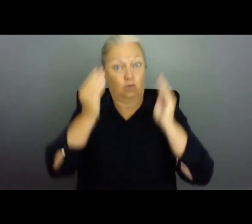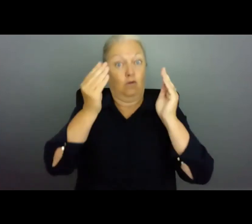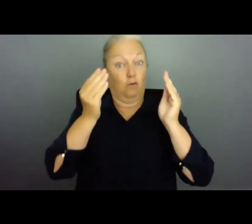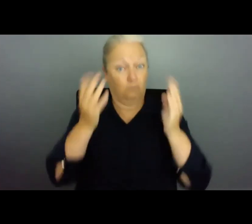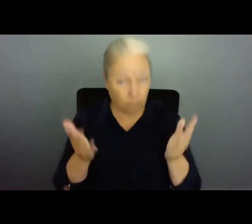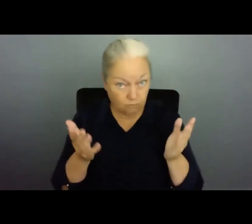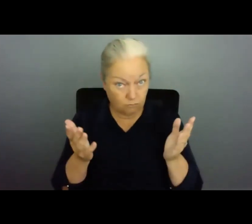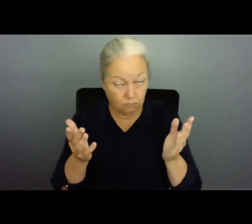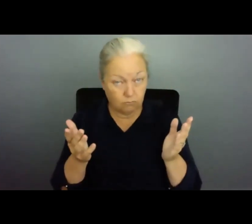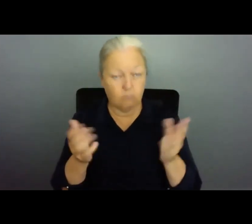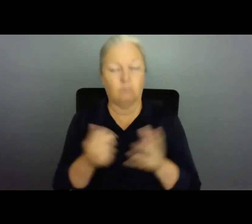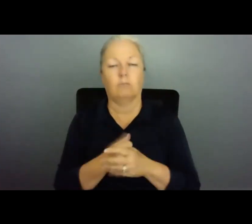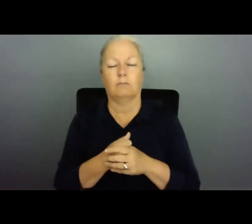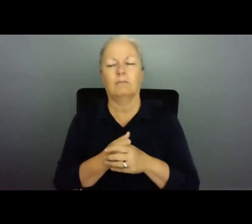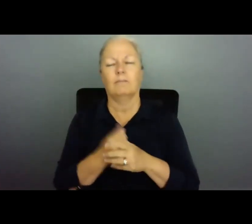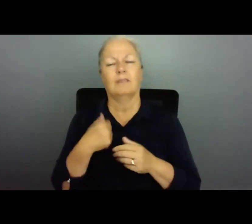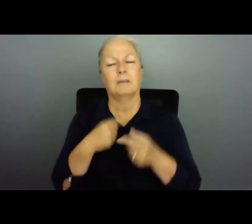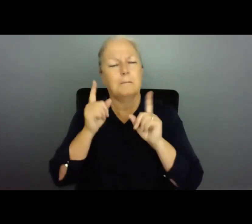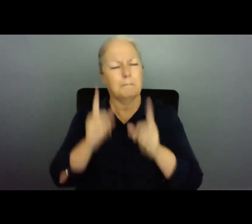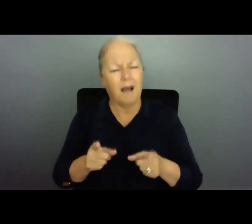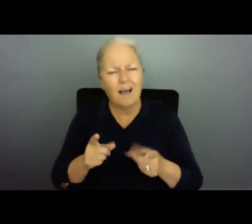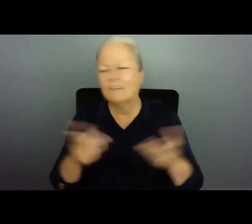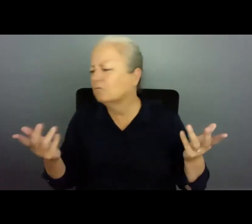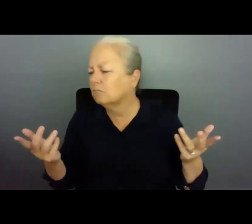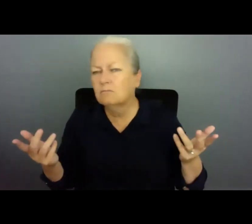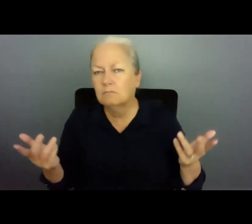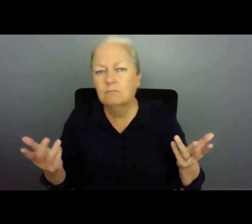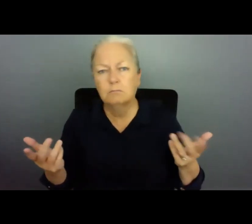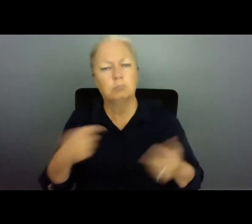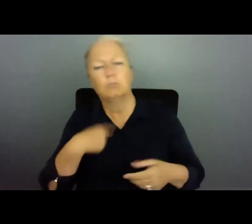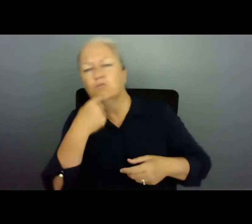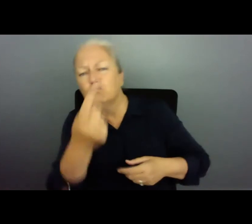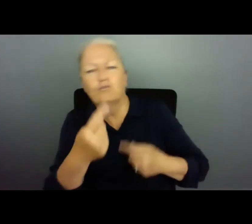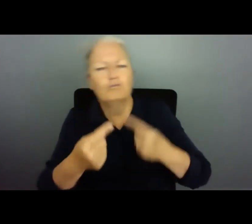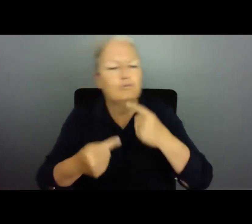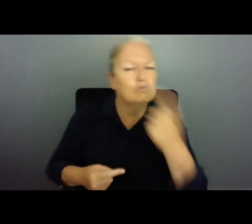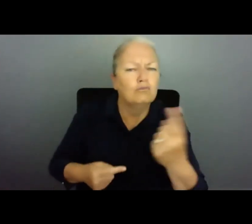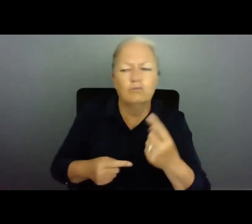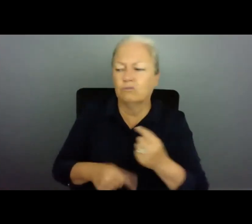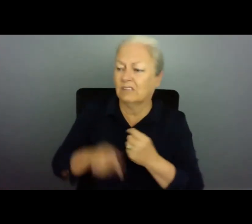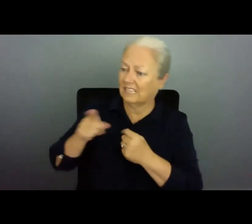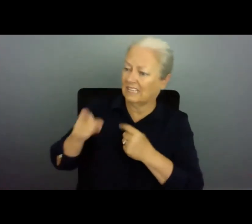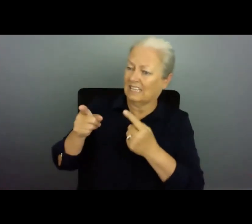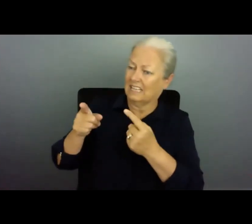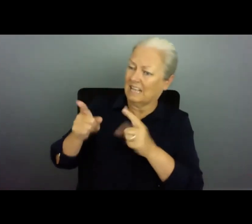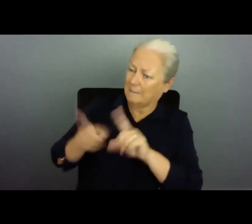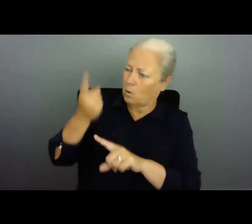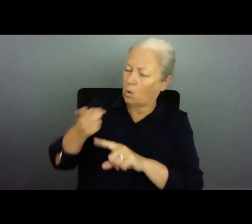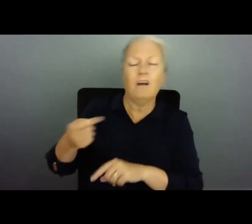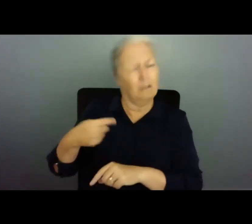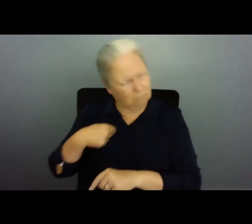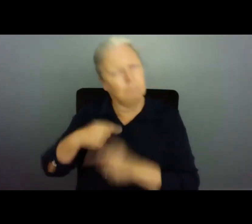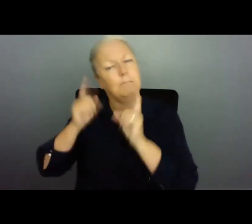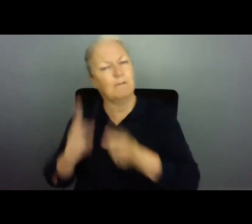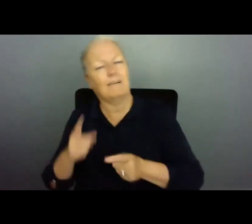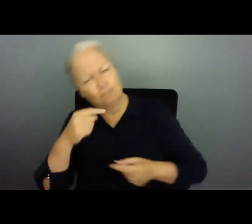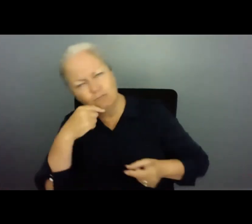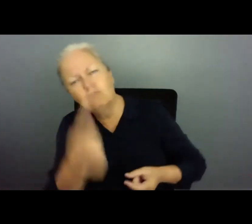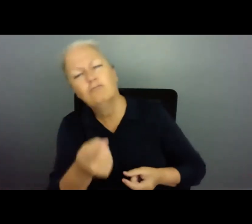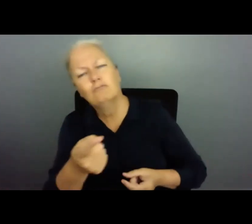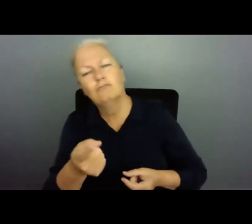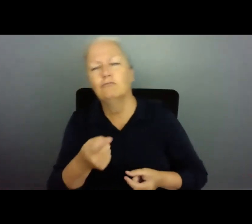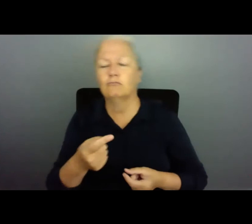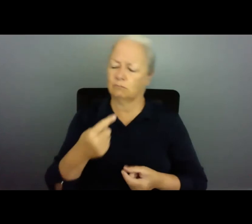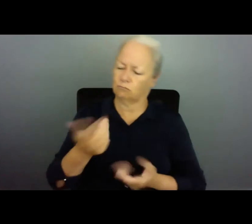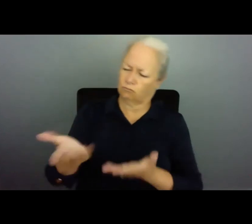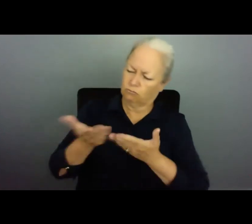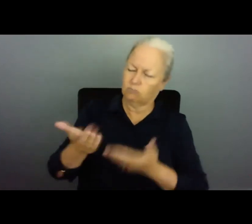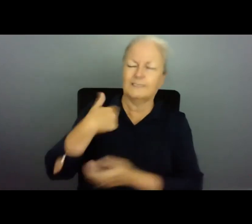we should have a say on every thing that matters to us and we should be well come